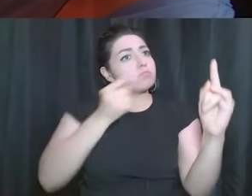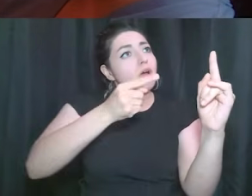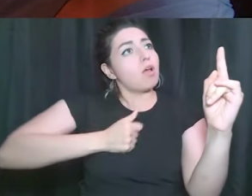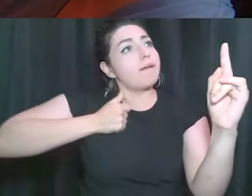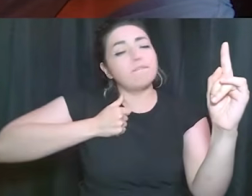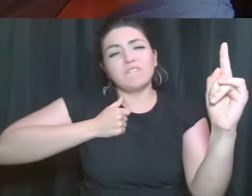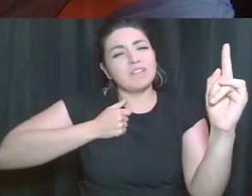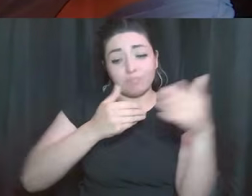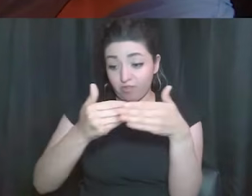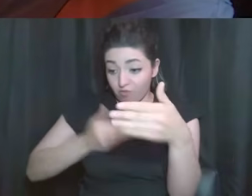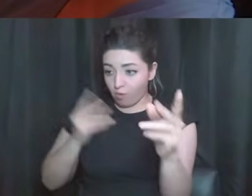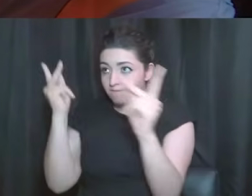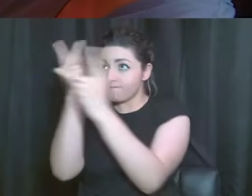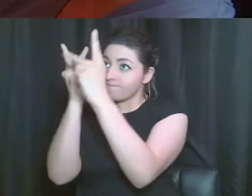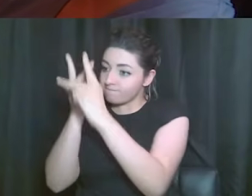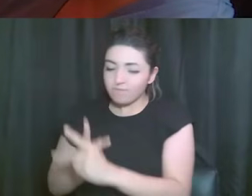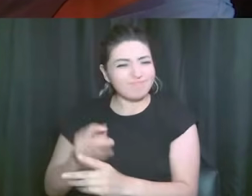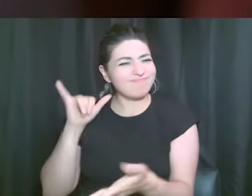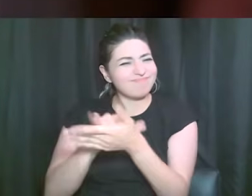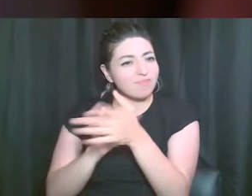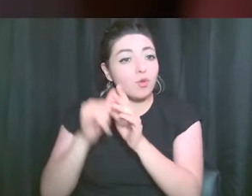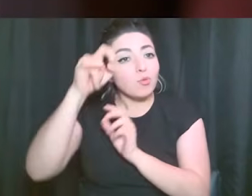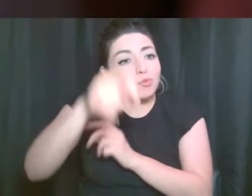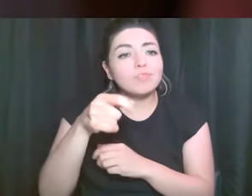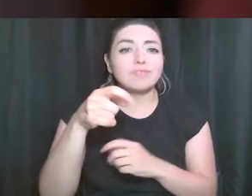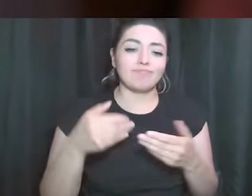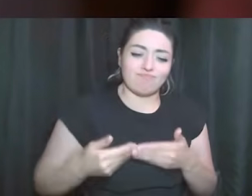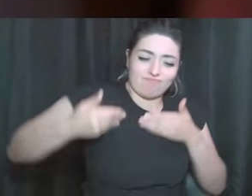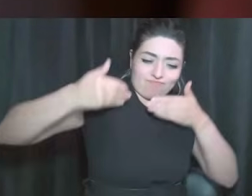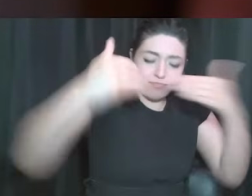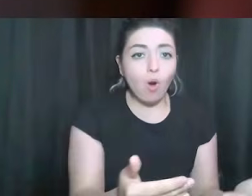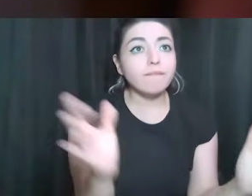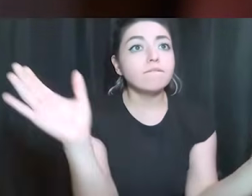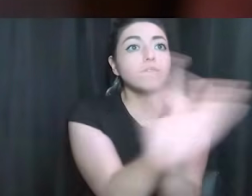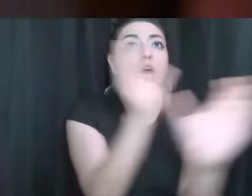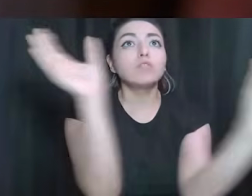you can't run some kind of preconstruction. You gotta go out and find it.